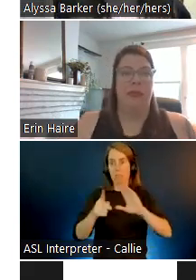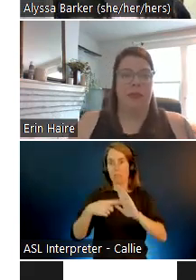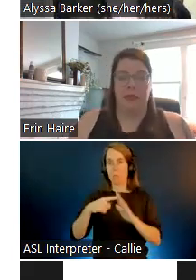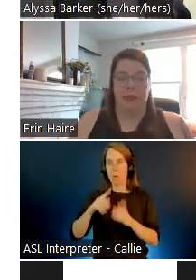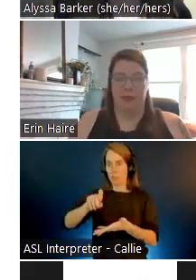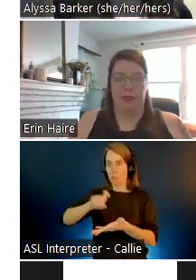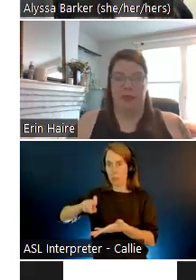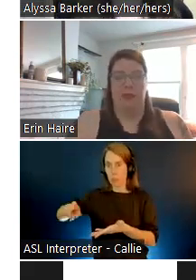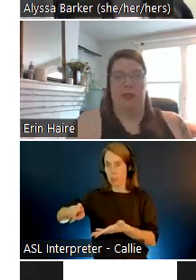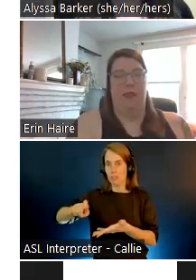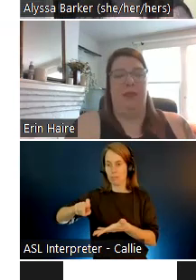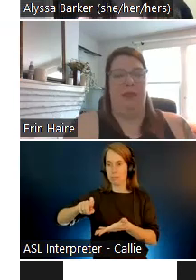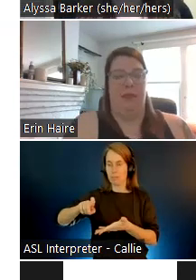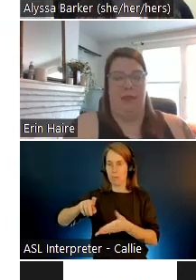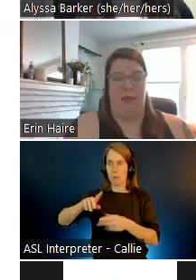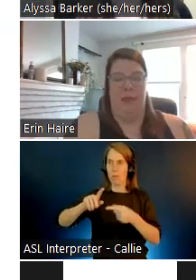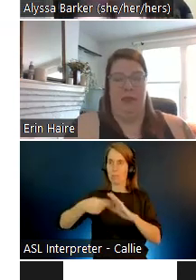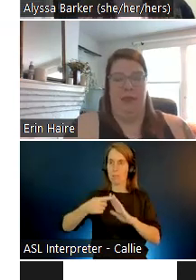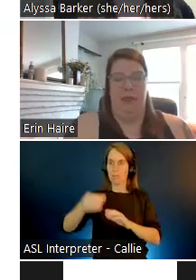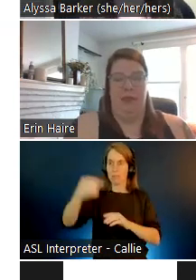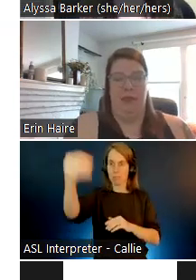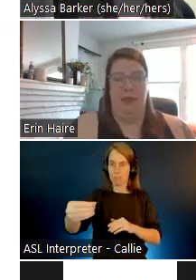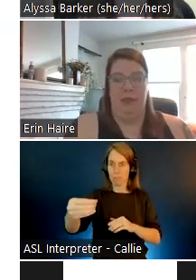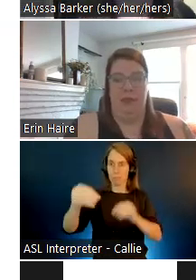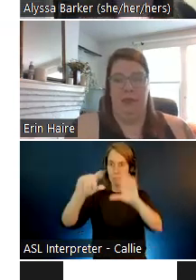if that's what they want to do then that's on them because that's how they want to do it you know